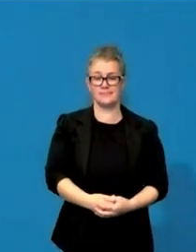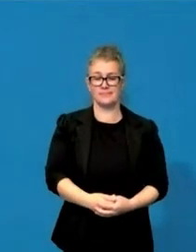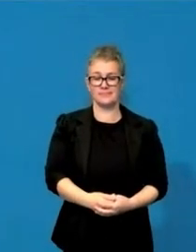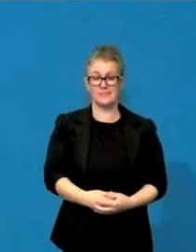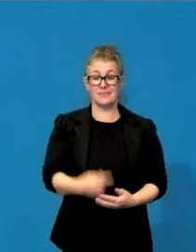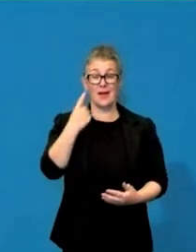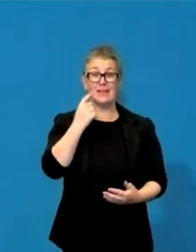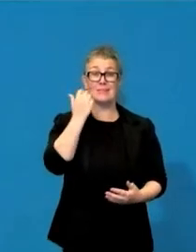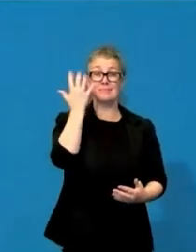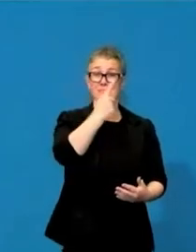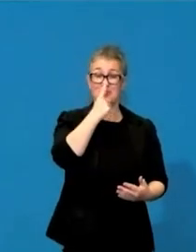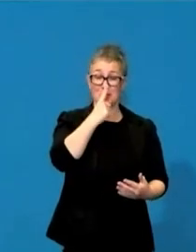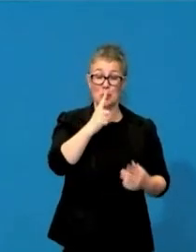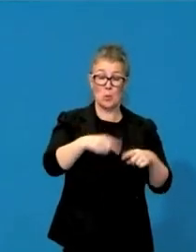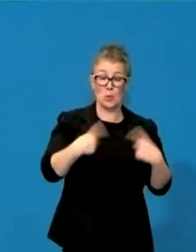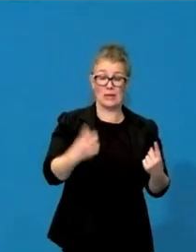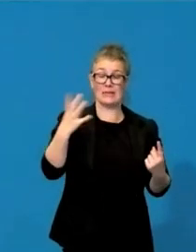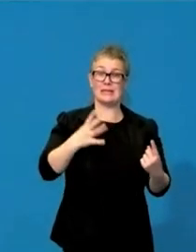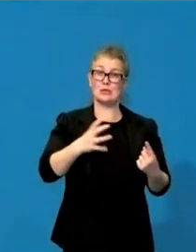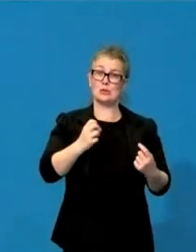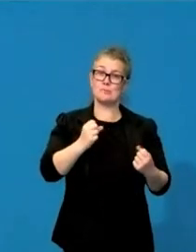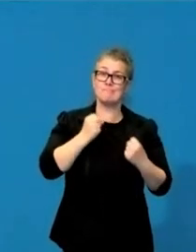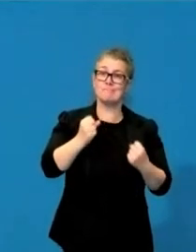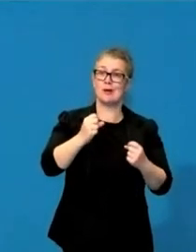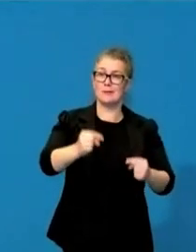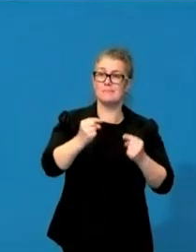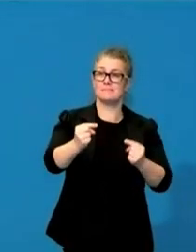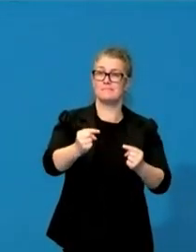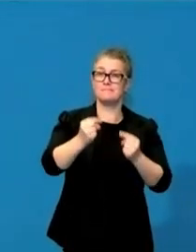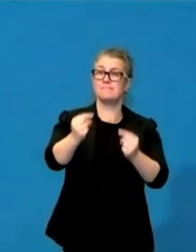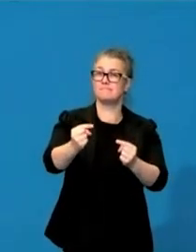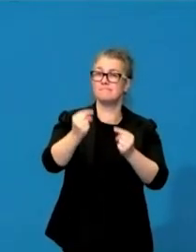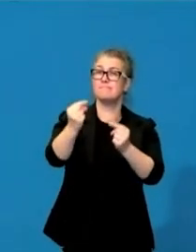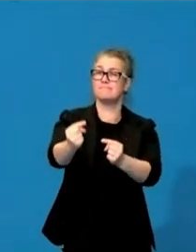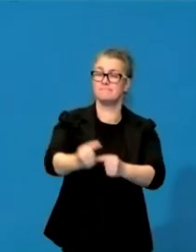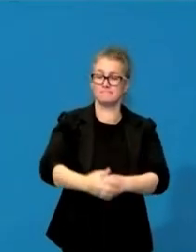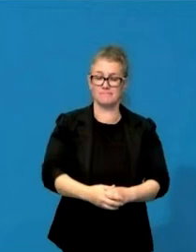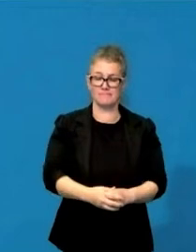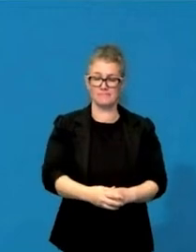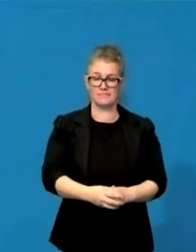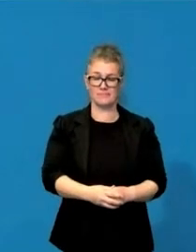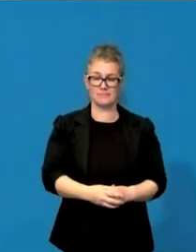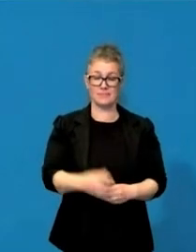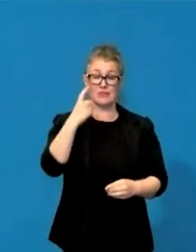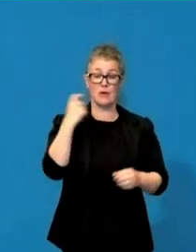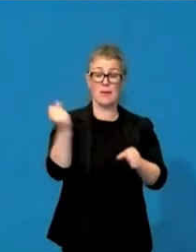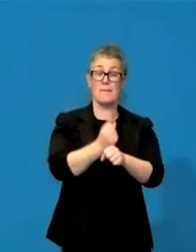I reckon us as Aboriginal people, yeah, we will keep - should keep fighting and trying to make it better for our people and - yeah.